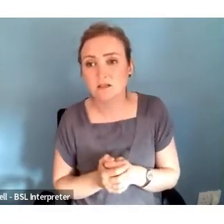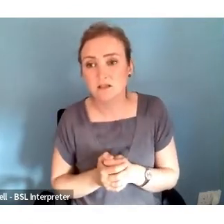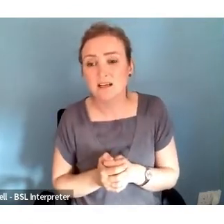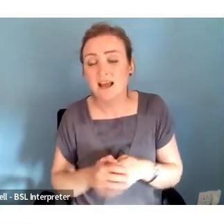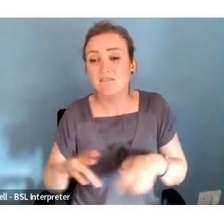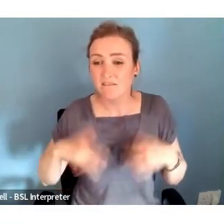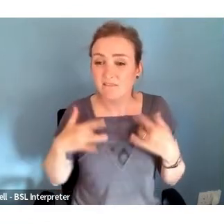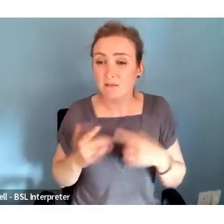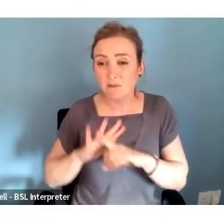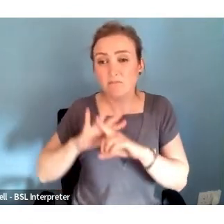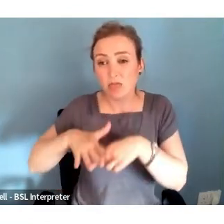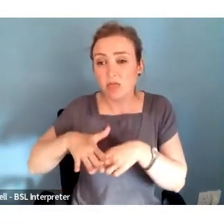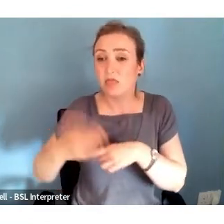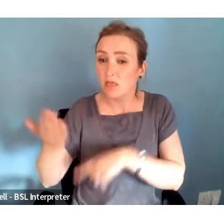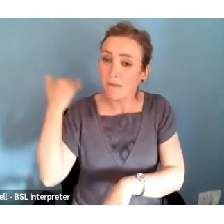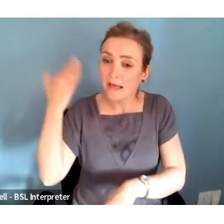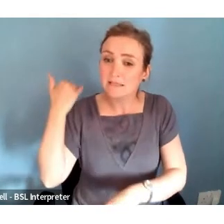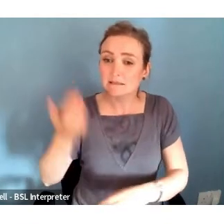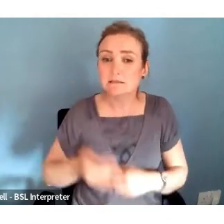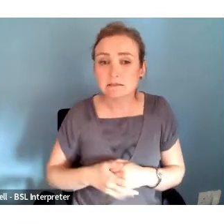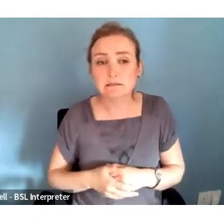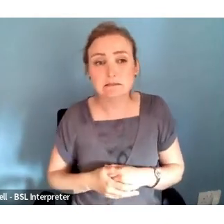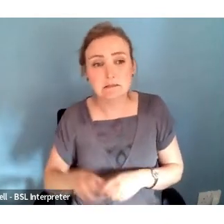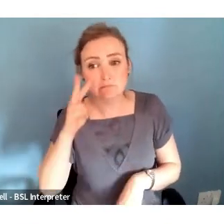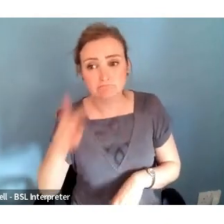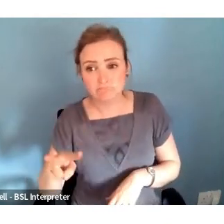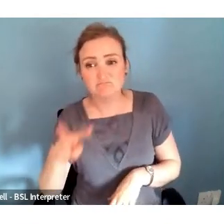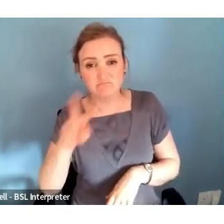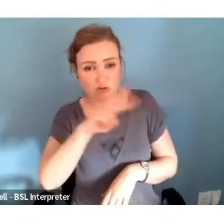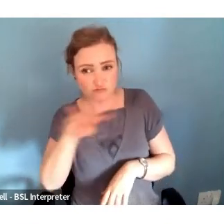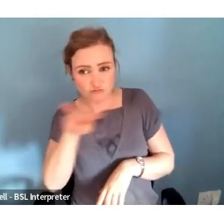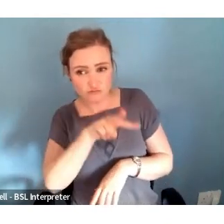with some judgement, some kind of suspicion